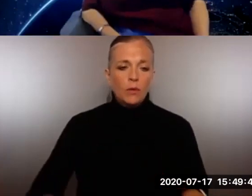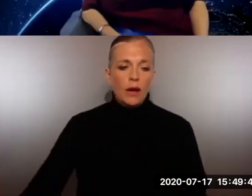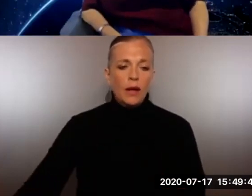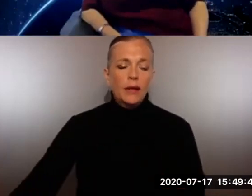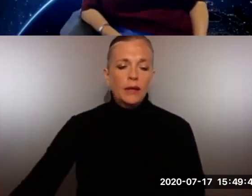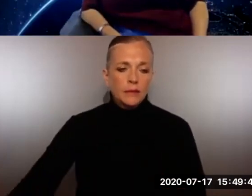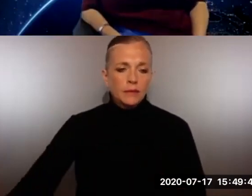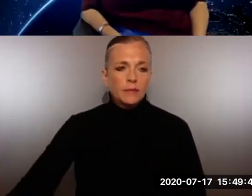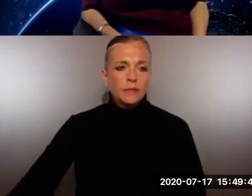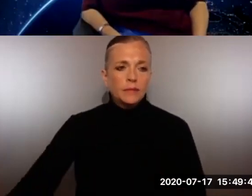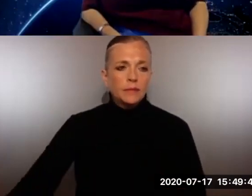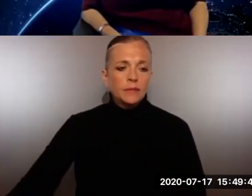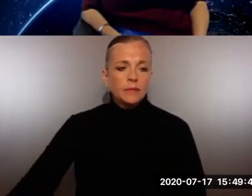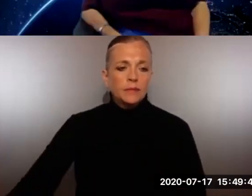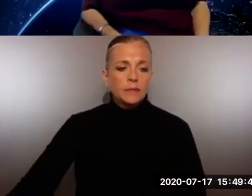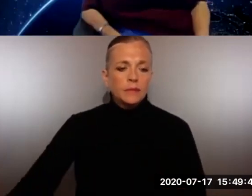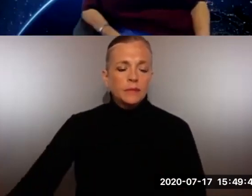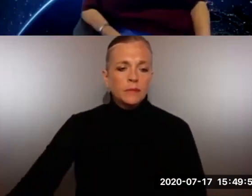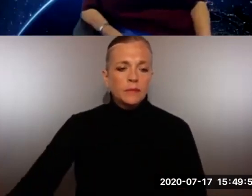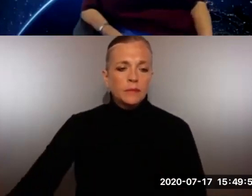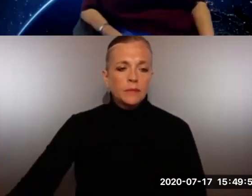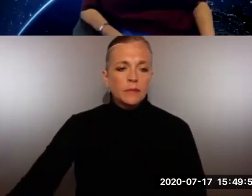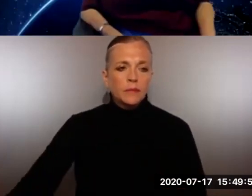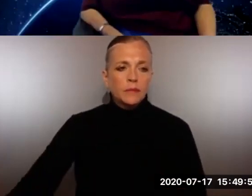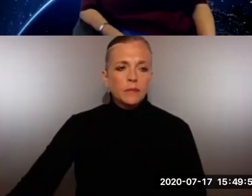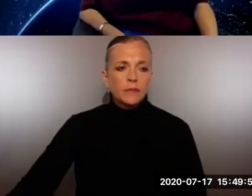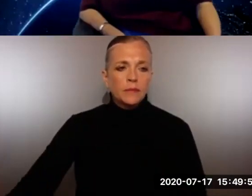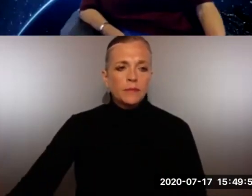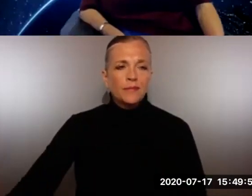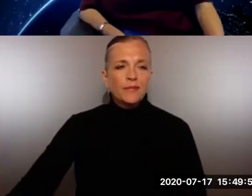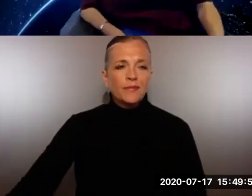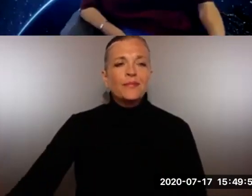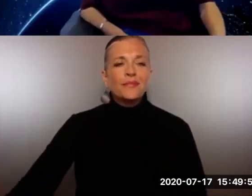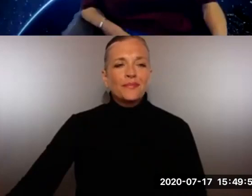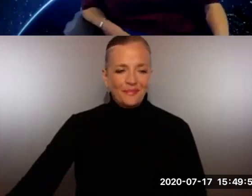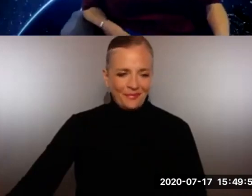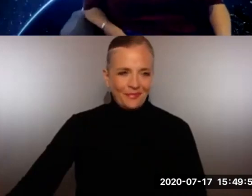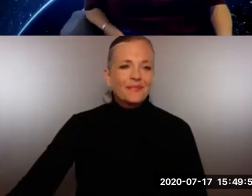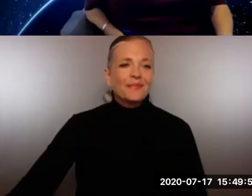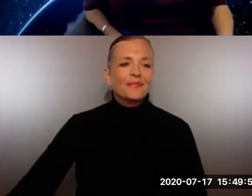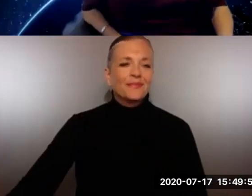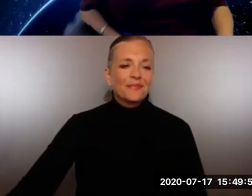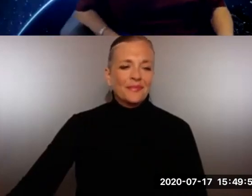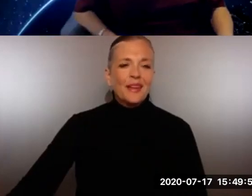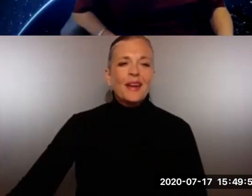Thank you, Tauna, for your kind words of introduction